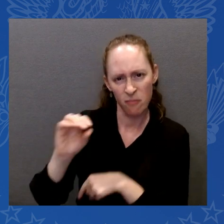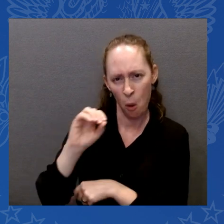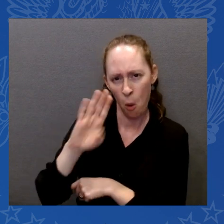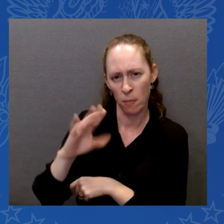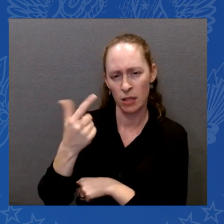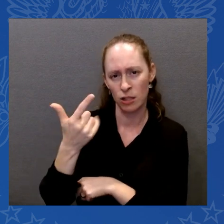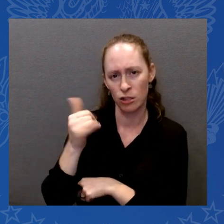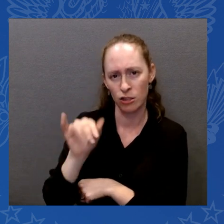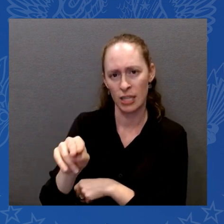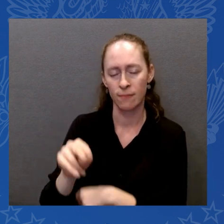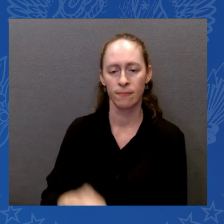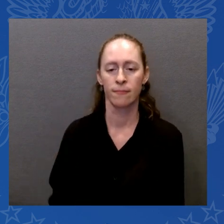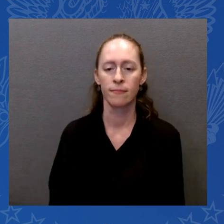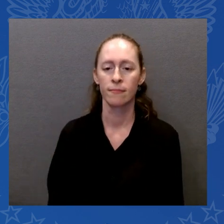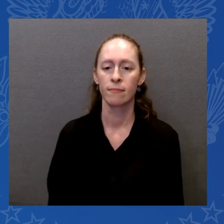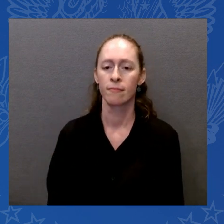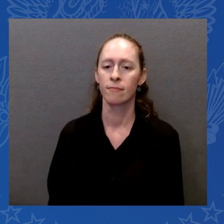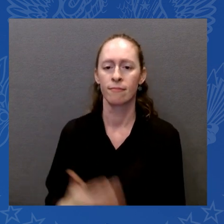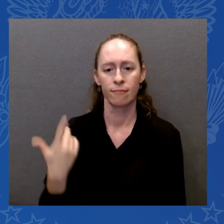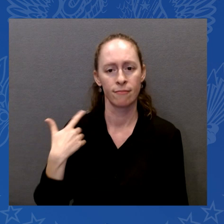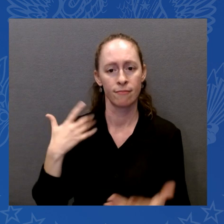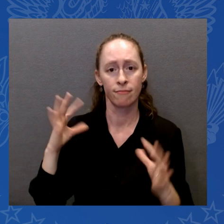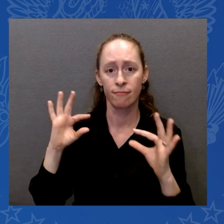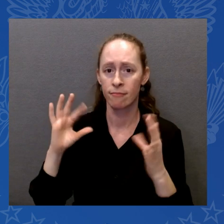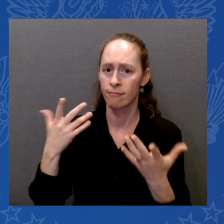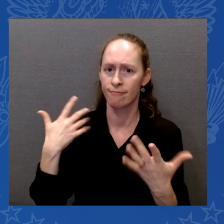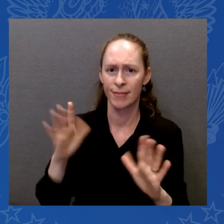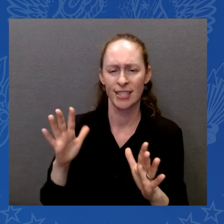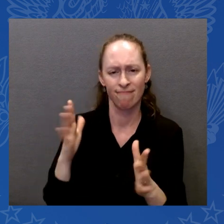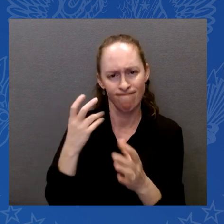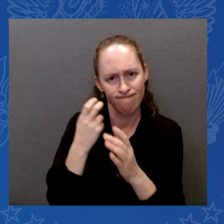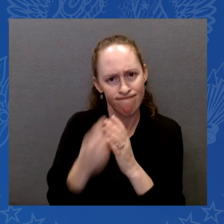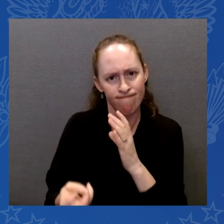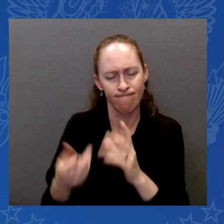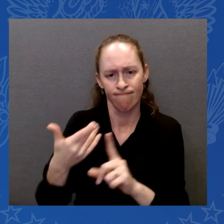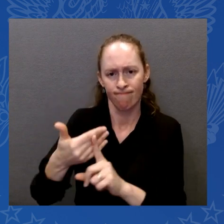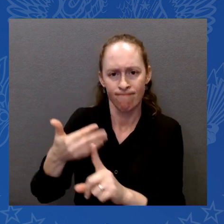reproductive health rights and justice. I'm a native Washingtonian